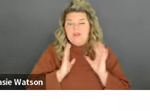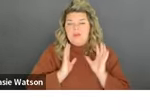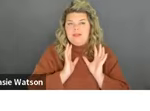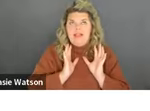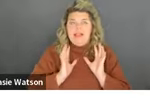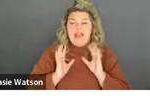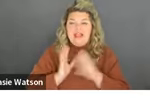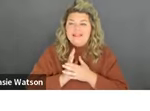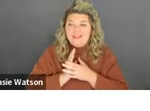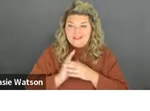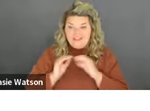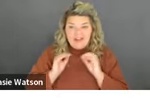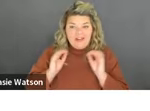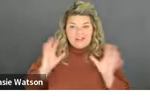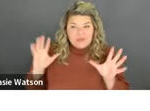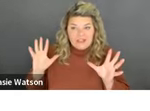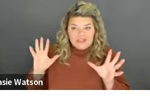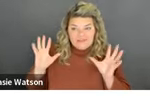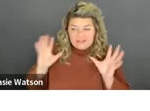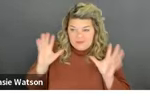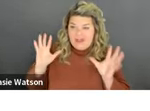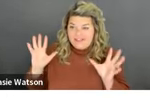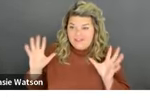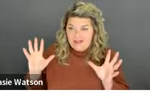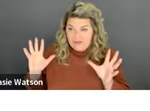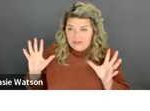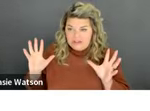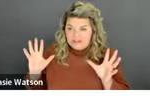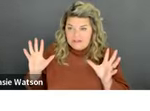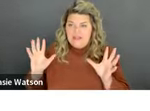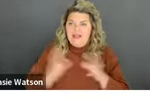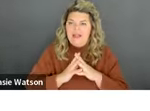I just wanna say that ASL is a very expressive language.